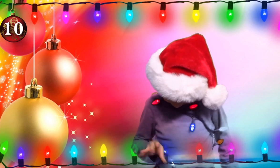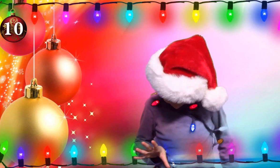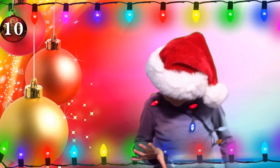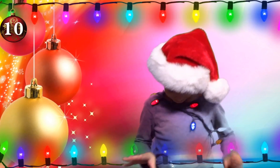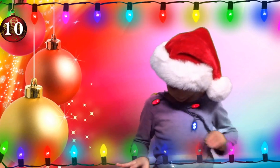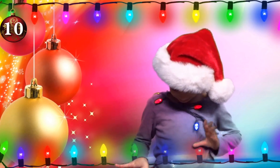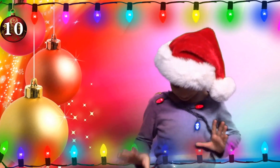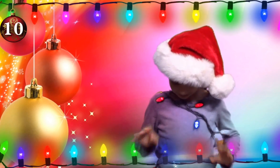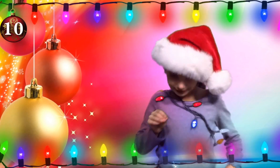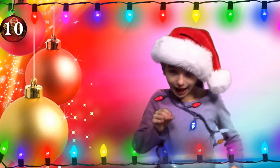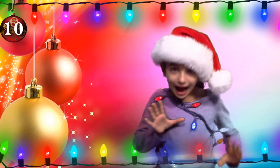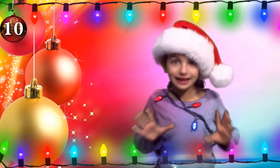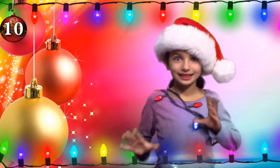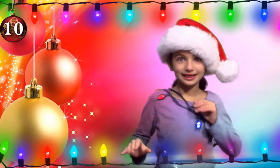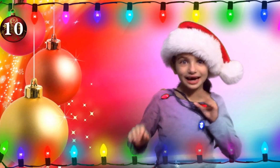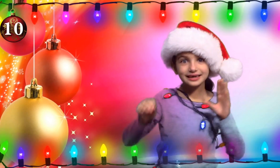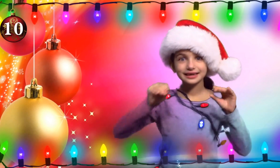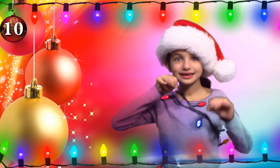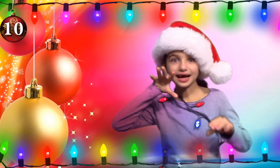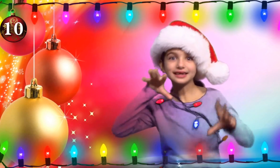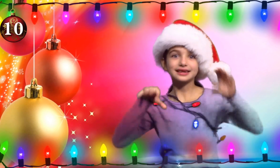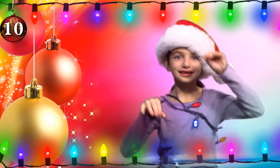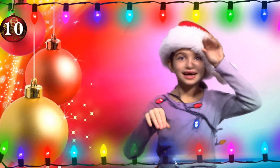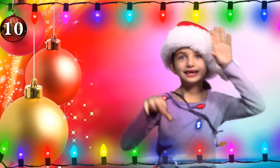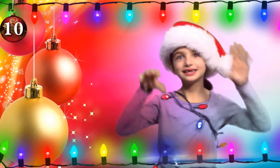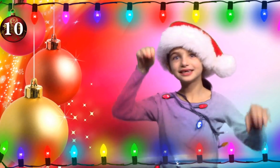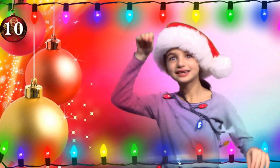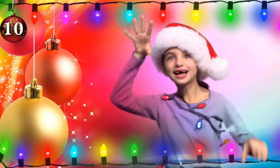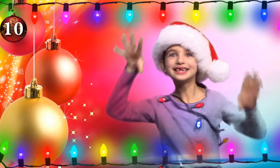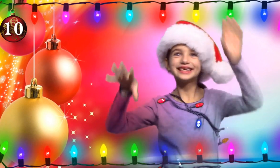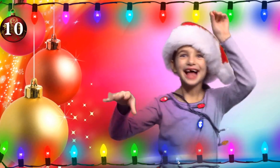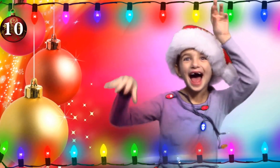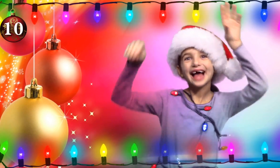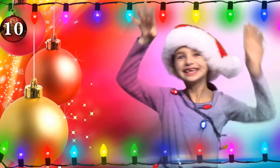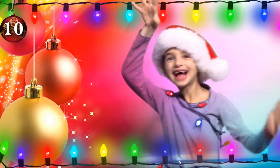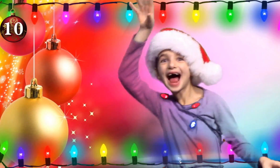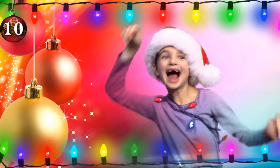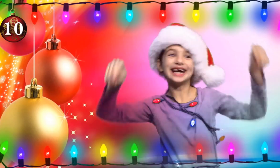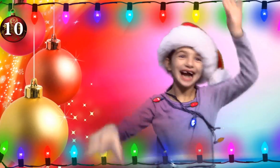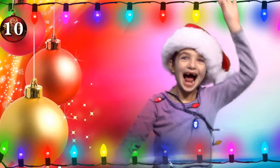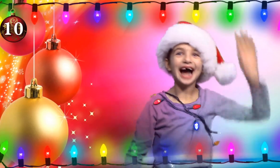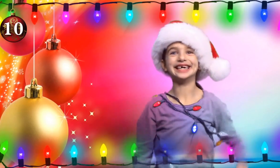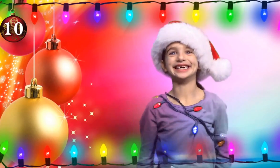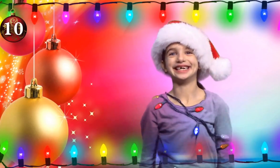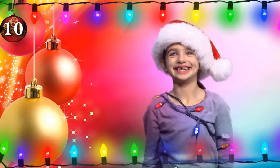LIGHTS